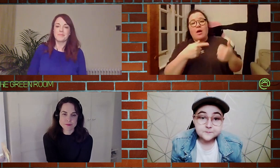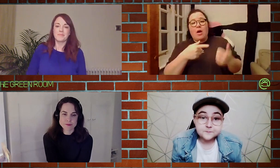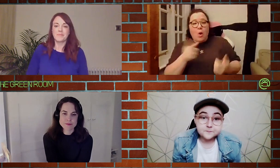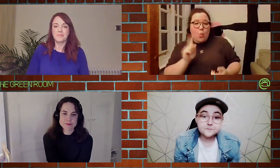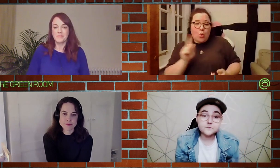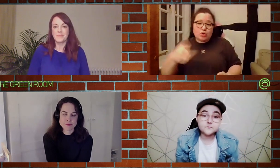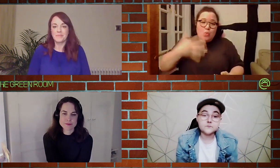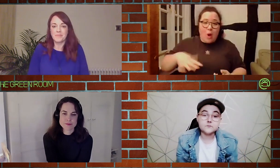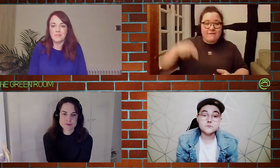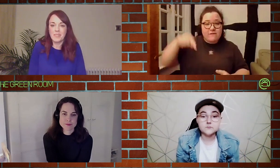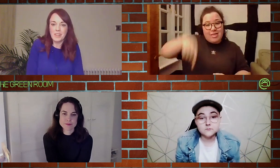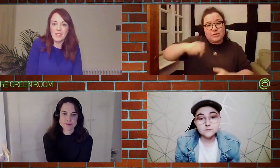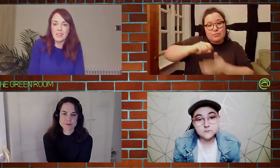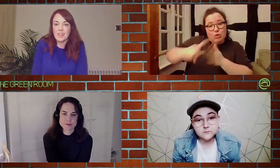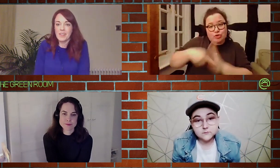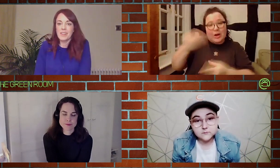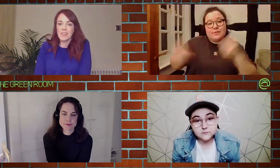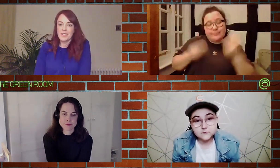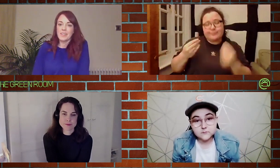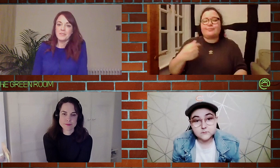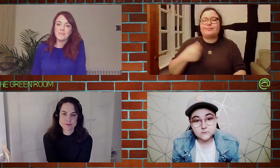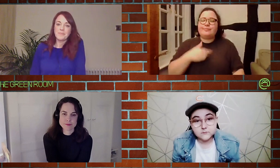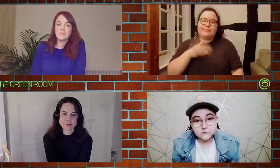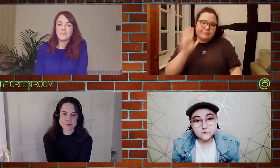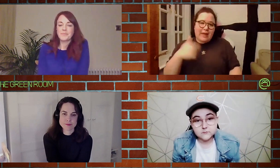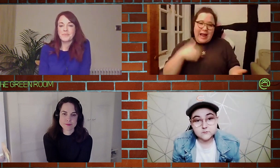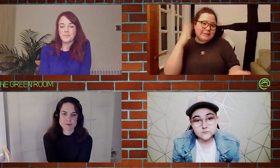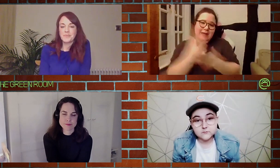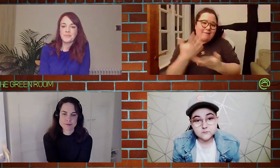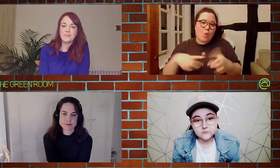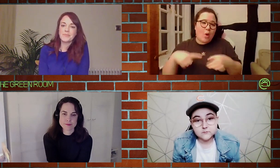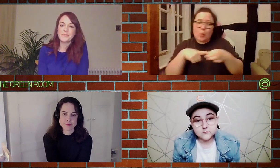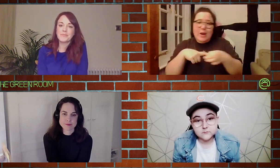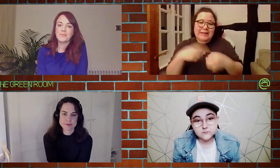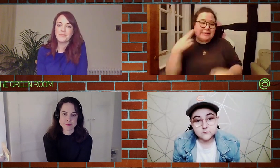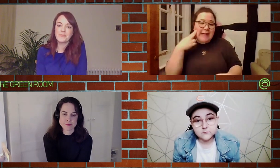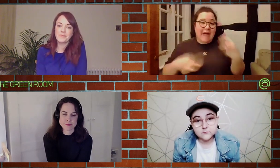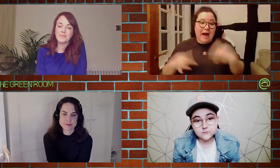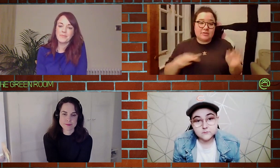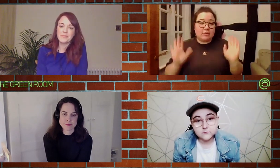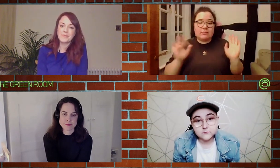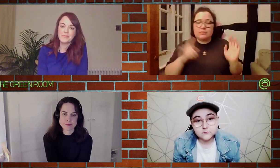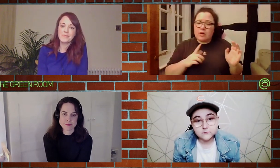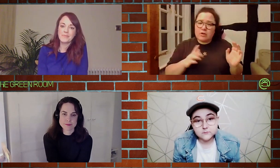Theatre of Scotland contacted me and asked what I wanted for a project for writing for them.